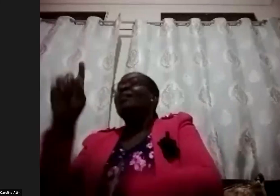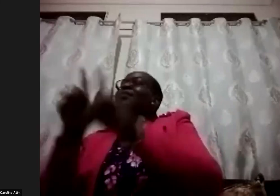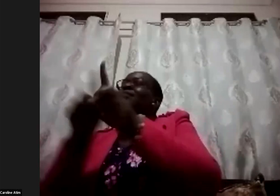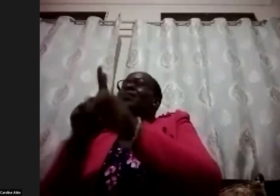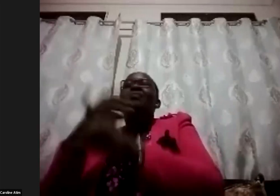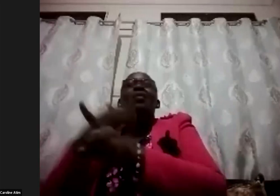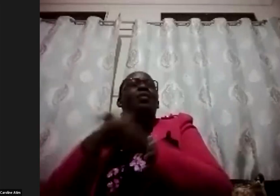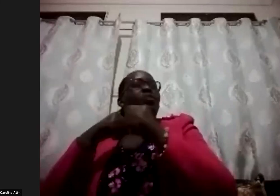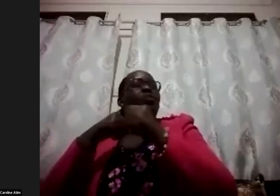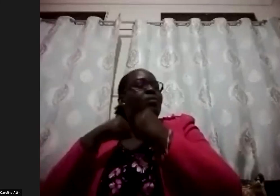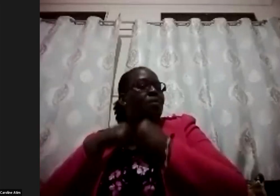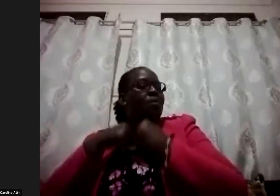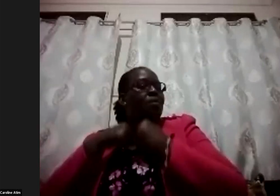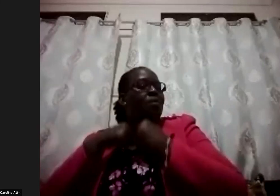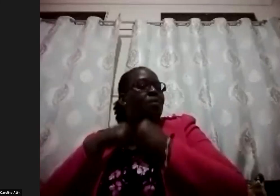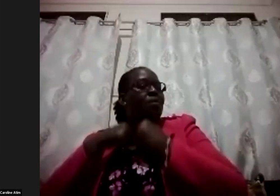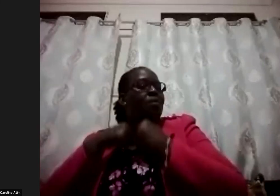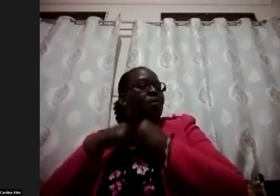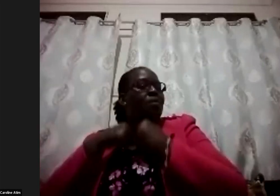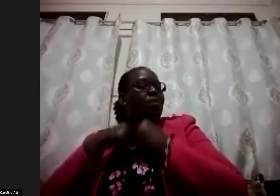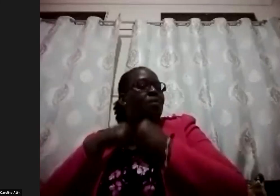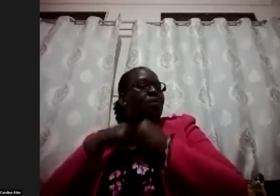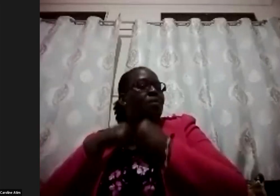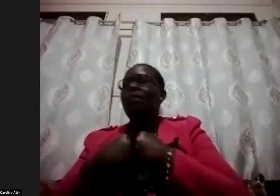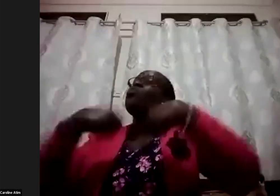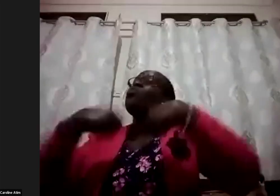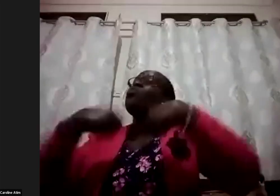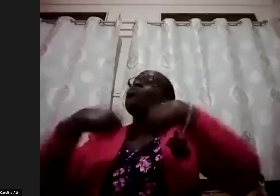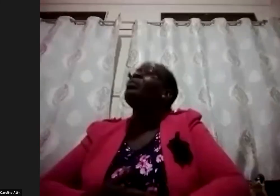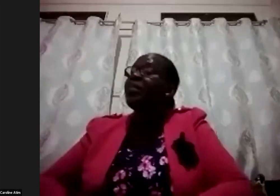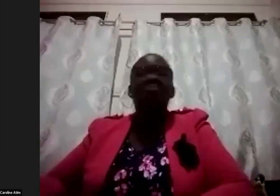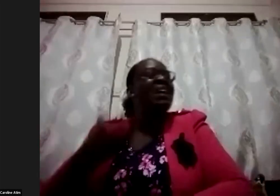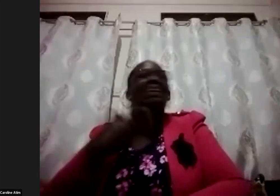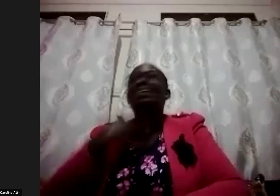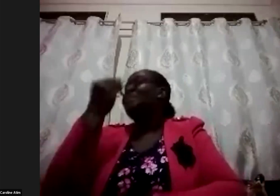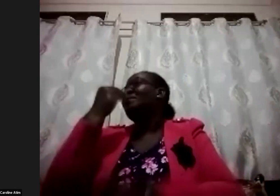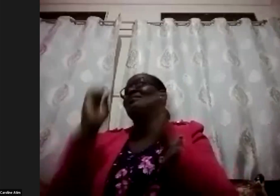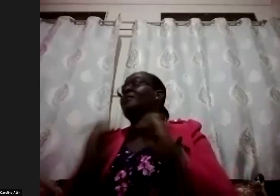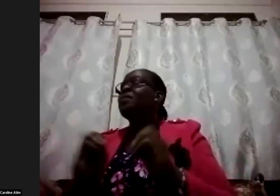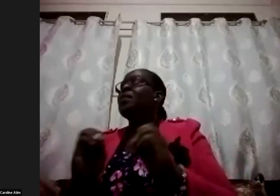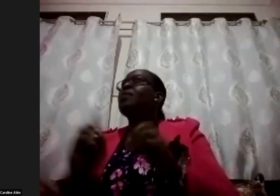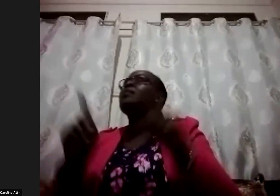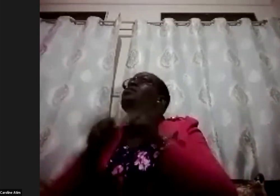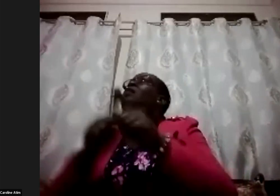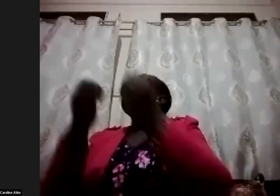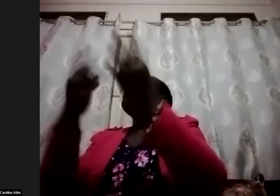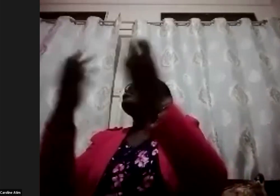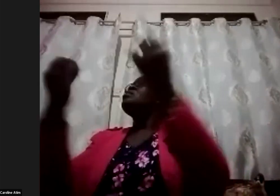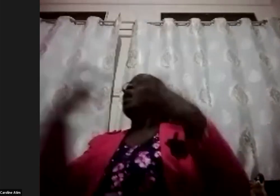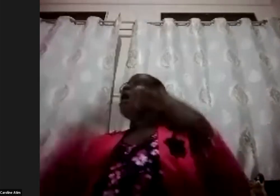the prison. So we had the worst challenge there. We were still hungry without anything to eat and many